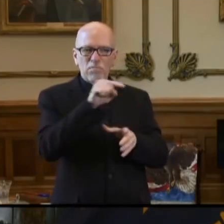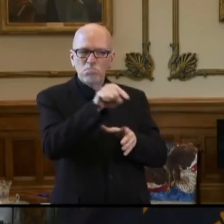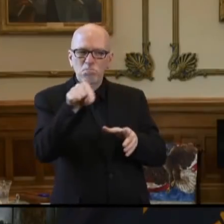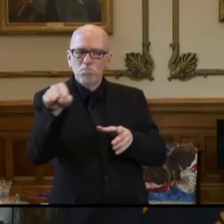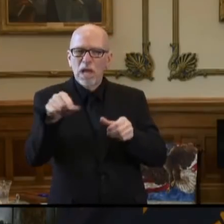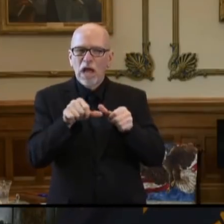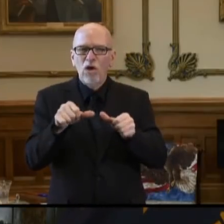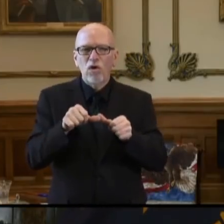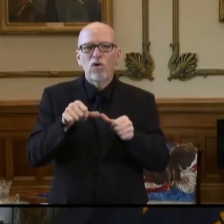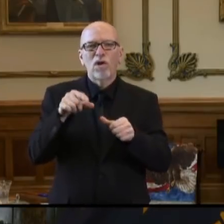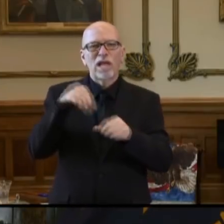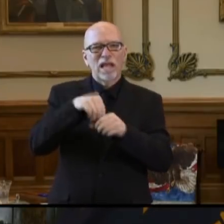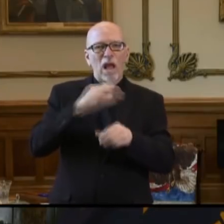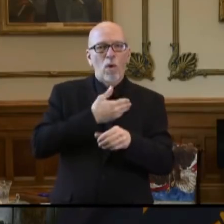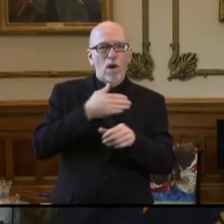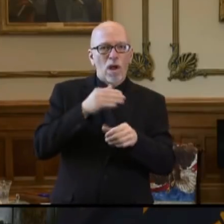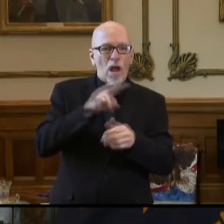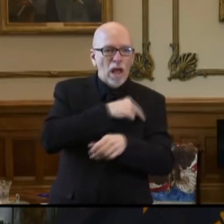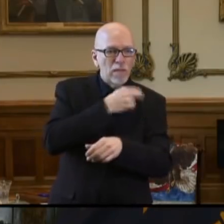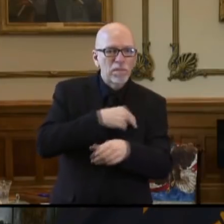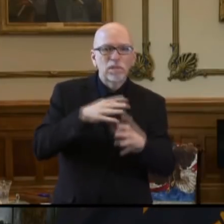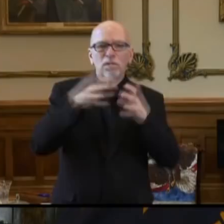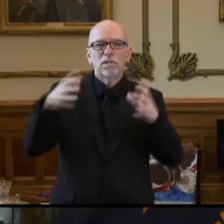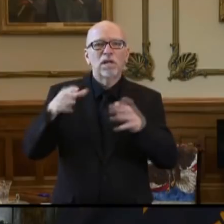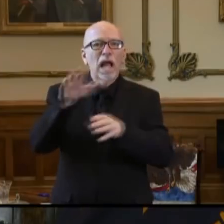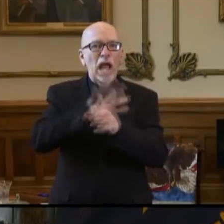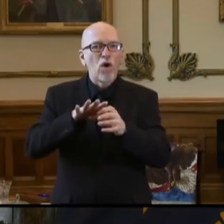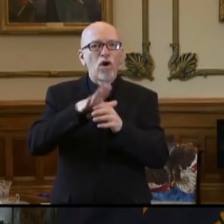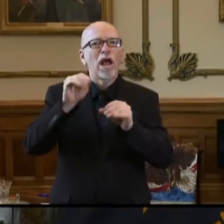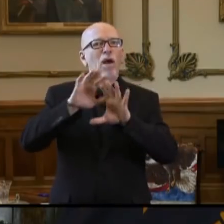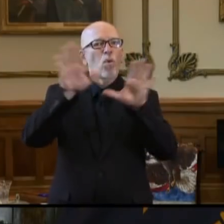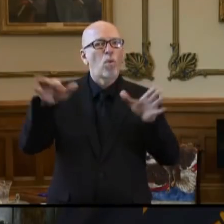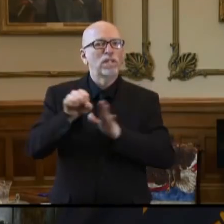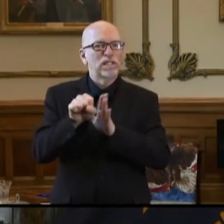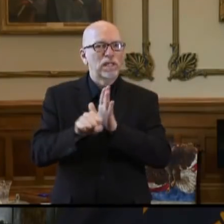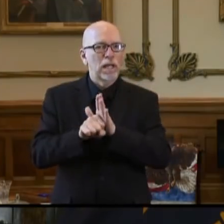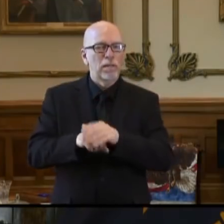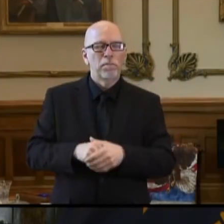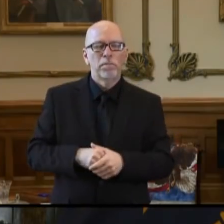WITHIN EACH OF OUR FACILITIES EXPANDING TO EACH OF THE REGIONS IN OUR HEALTH SYSTEM